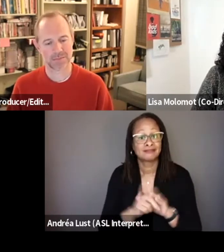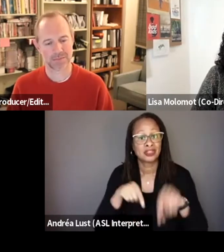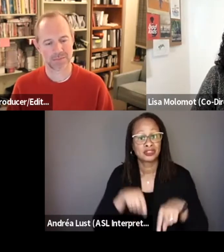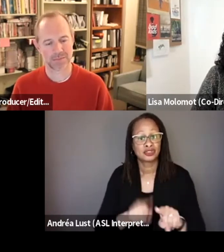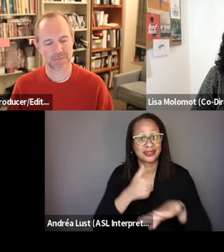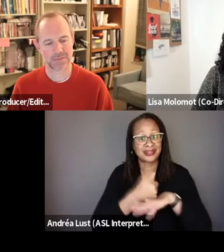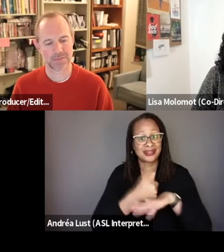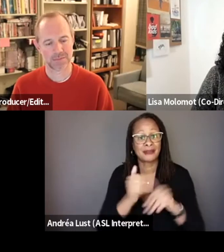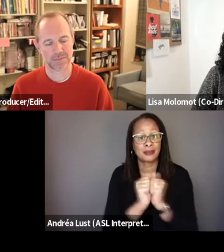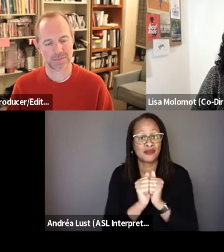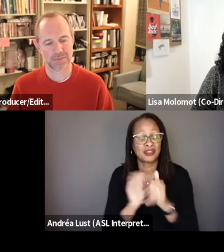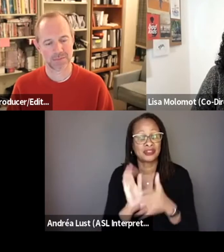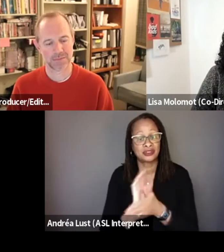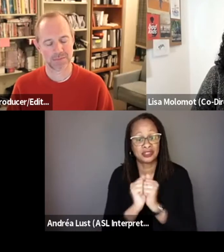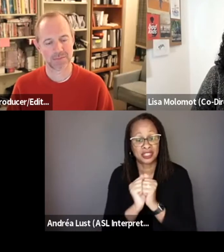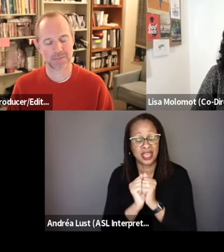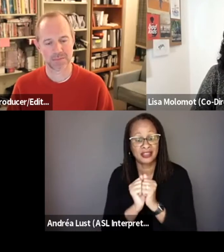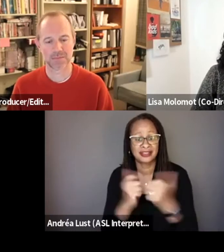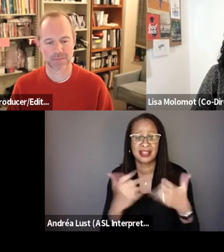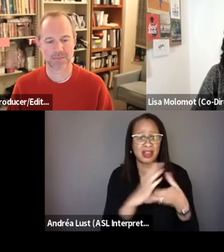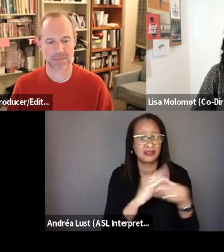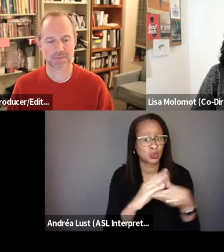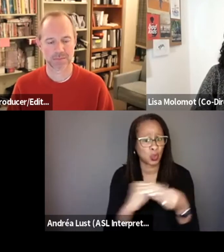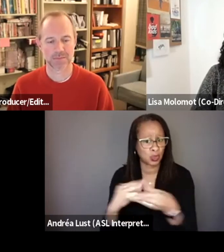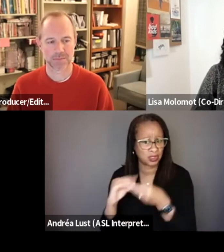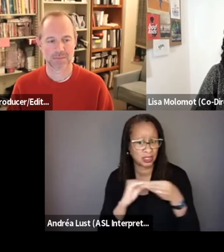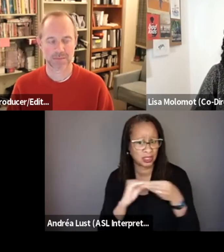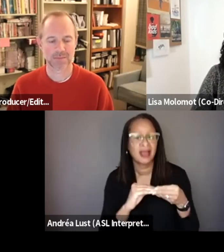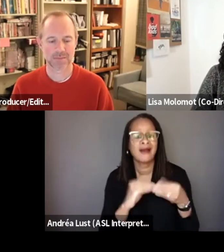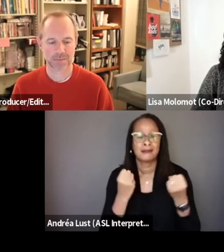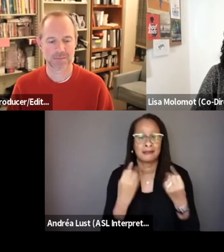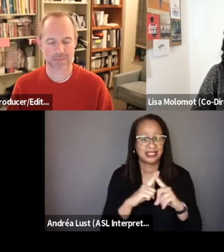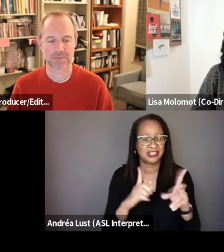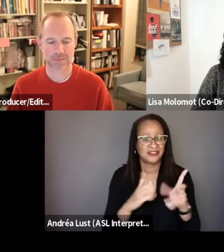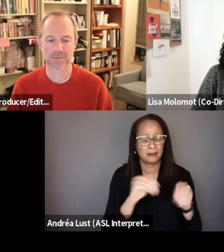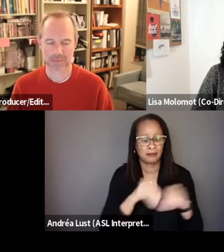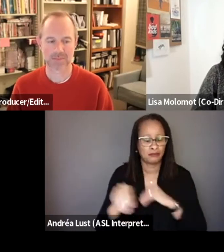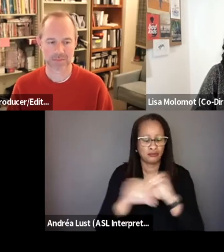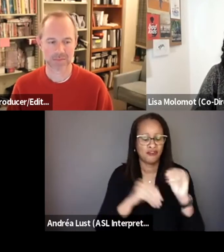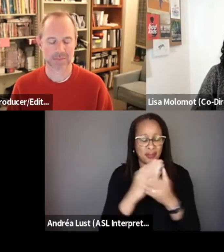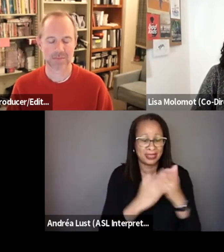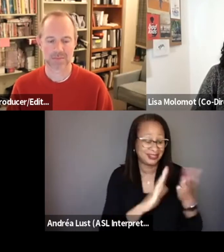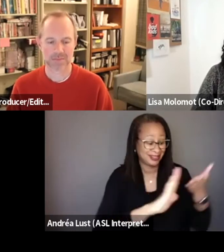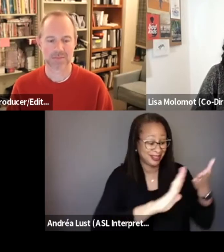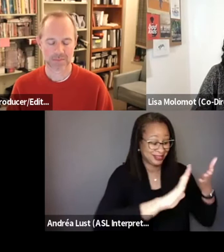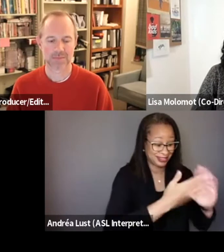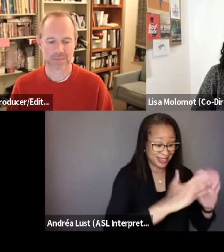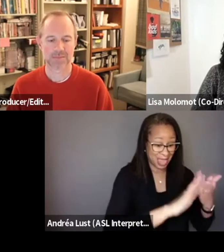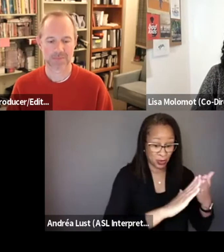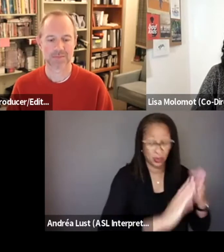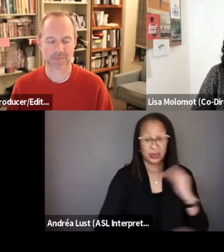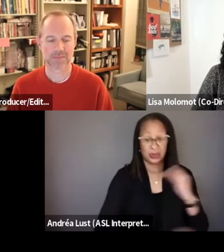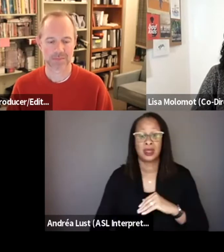I mean, it's a lot of stories you're telling here, it's a lot of different moving pieces. It's a town, it's a political issue,